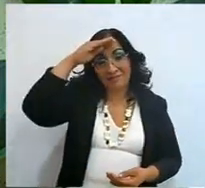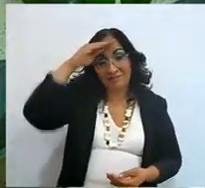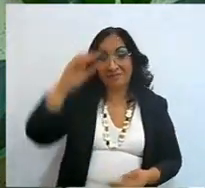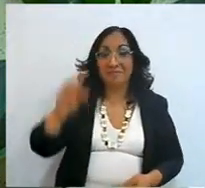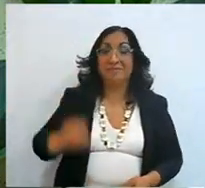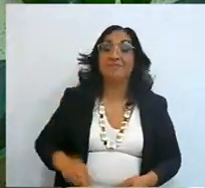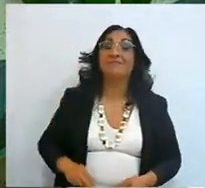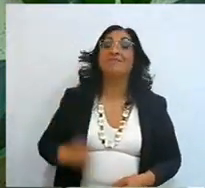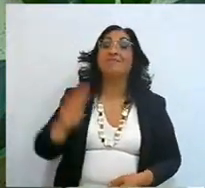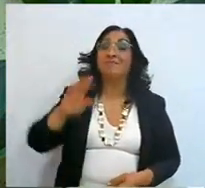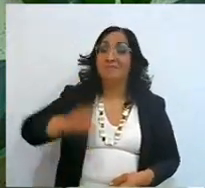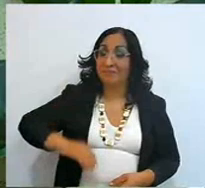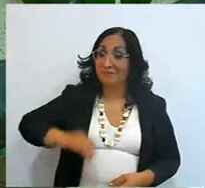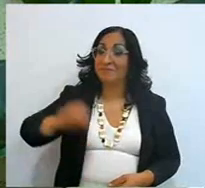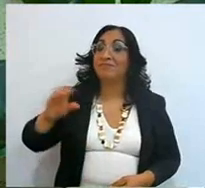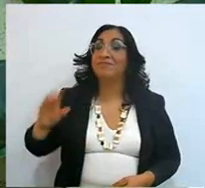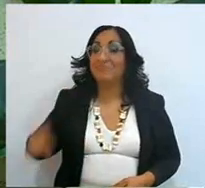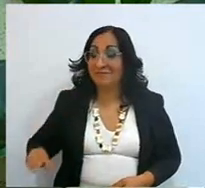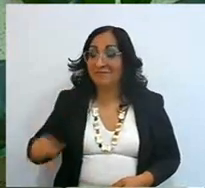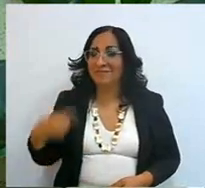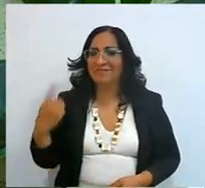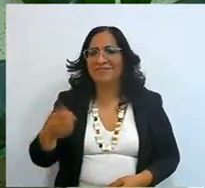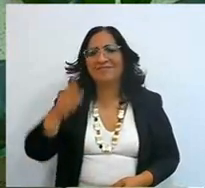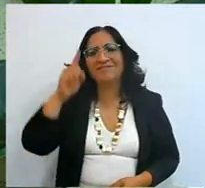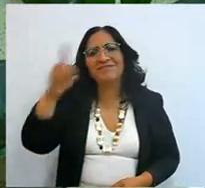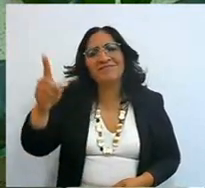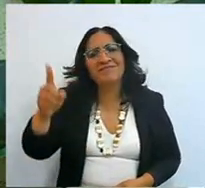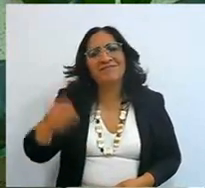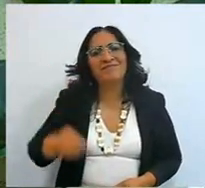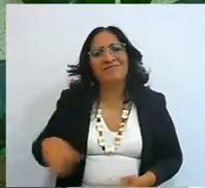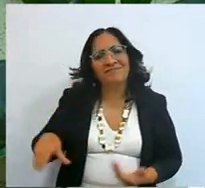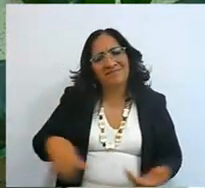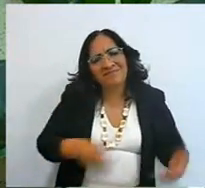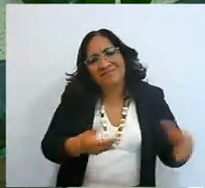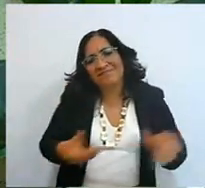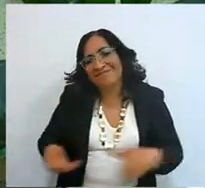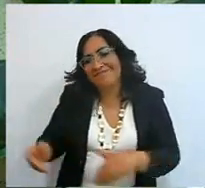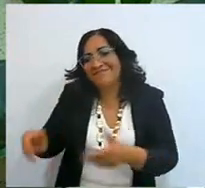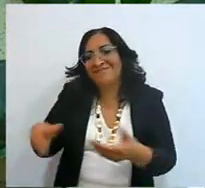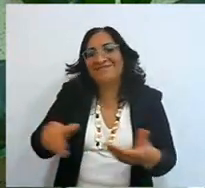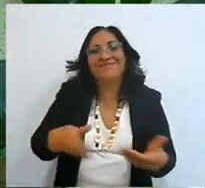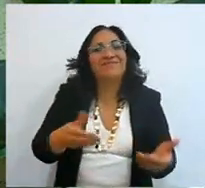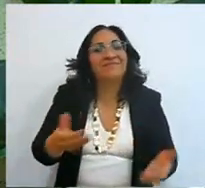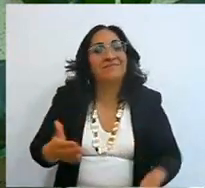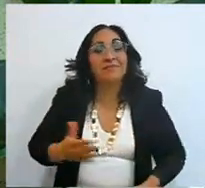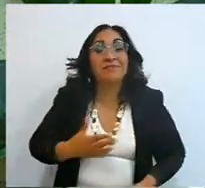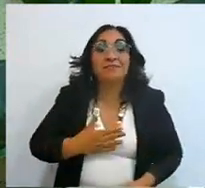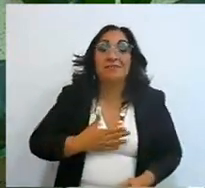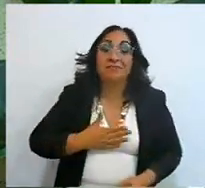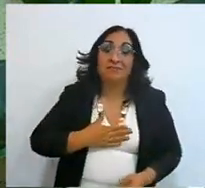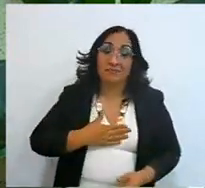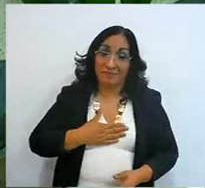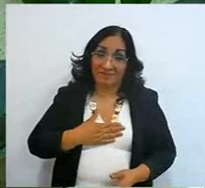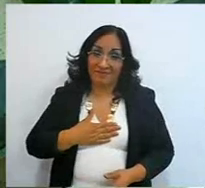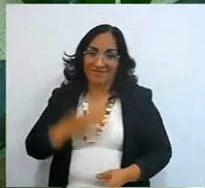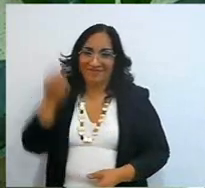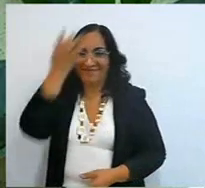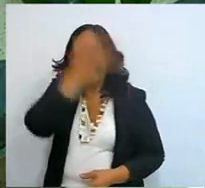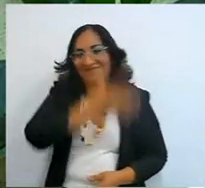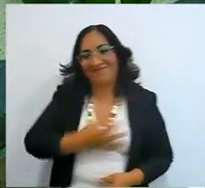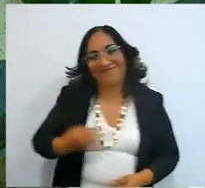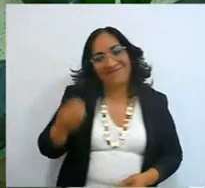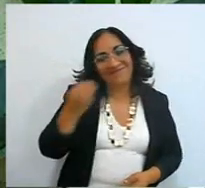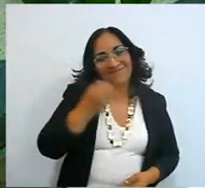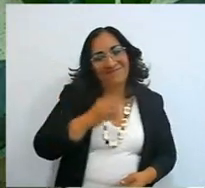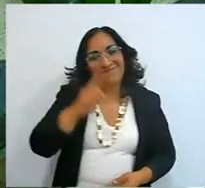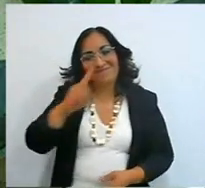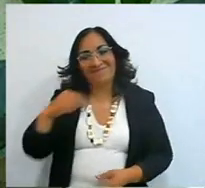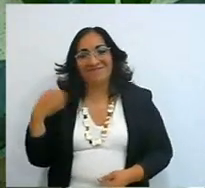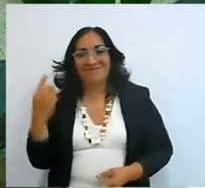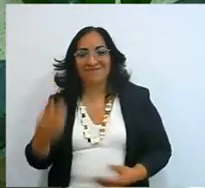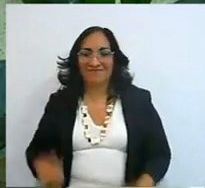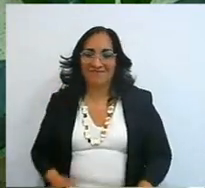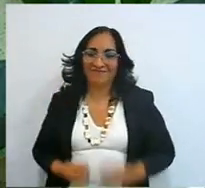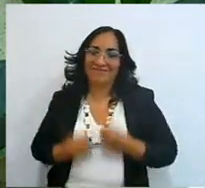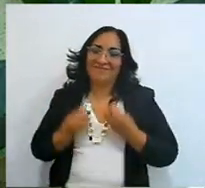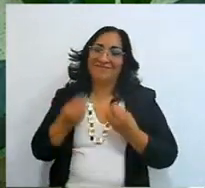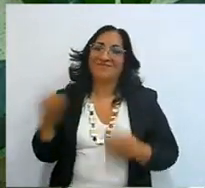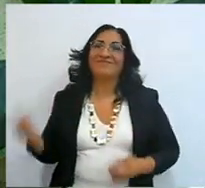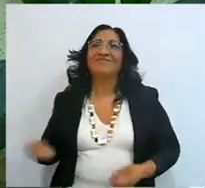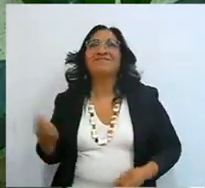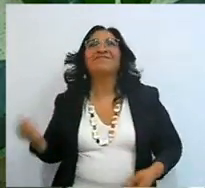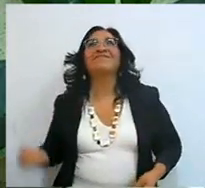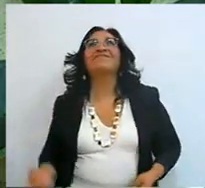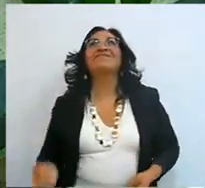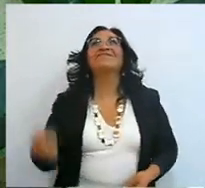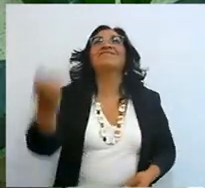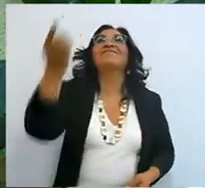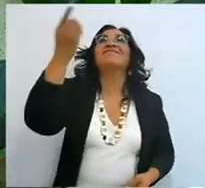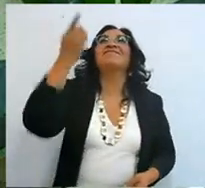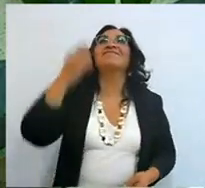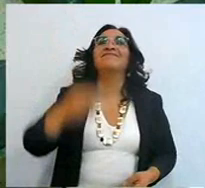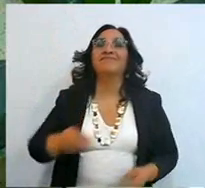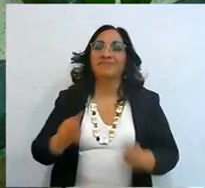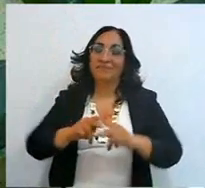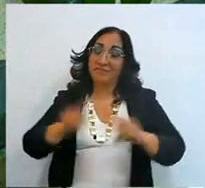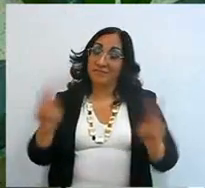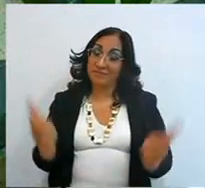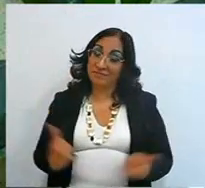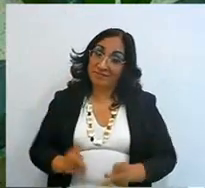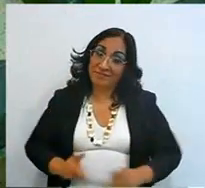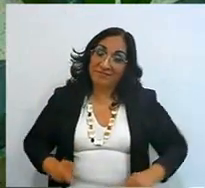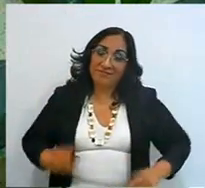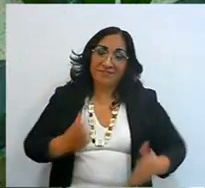You are the way Lord, you are the beautiful way Lord, you are eternal life, you are peace, you are love,